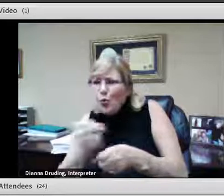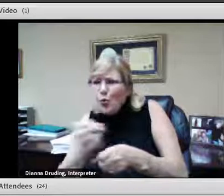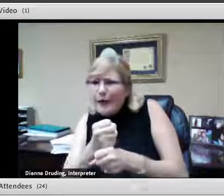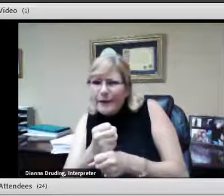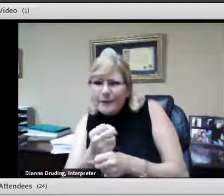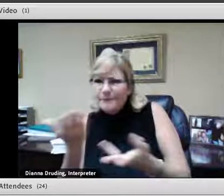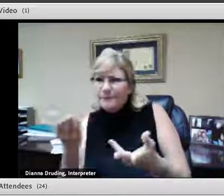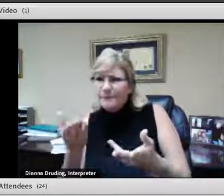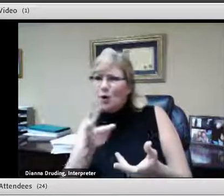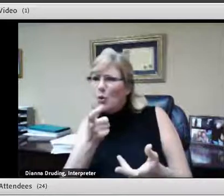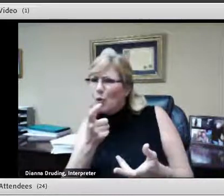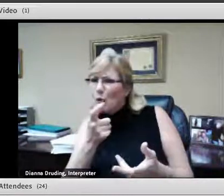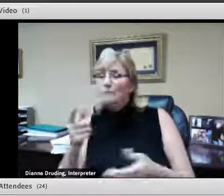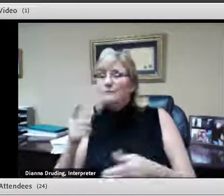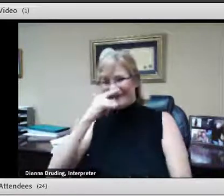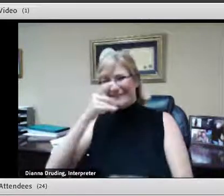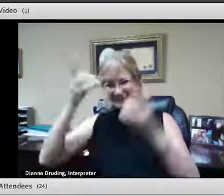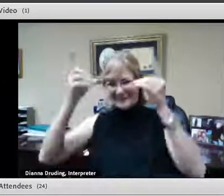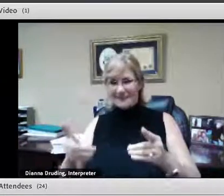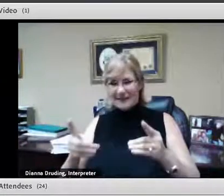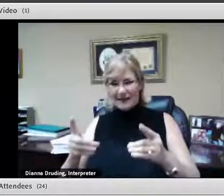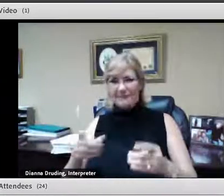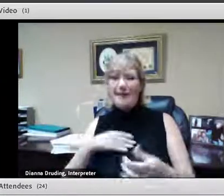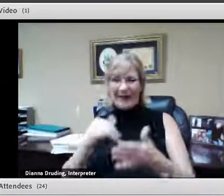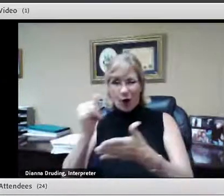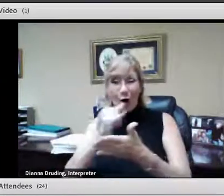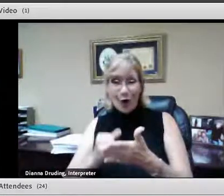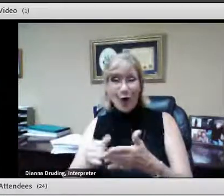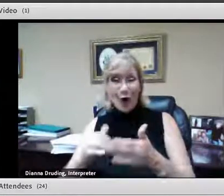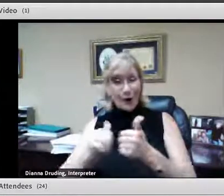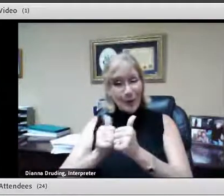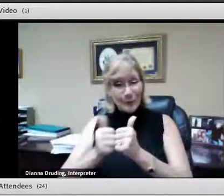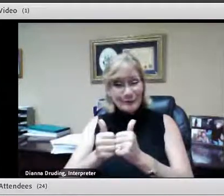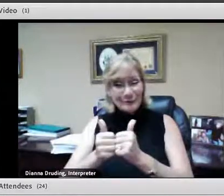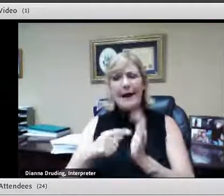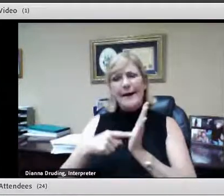like when we do art competitions and things like that, and we give them some guidance on how to select that.